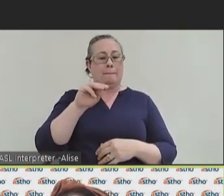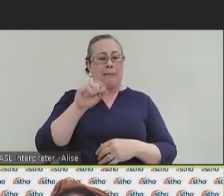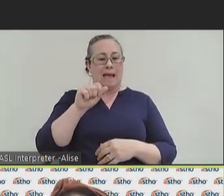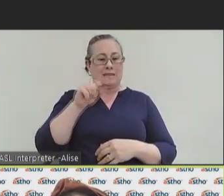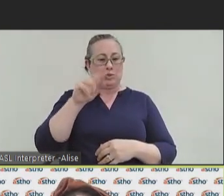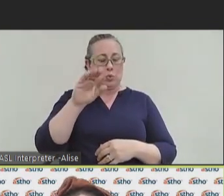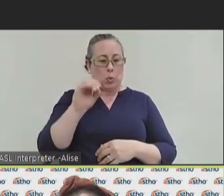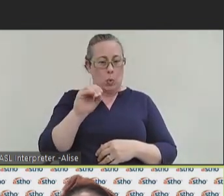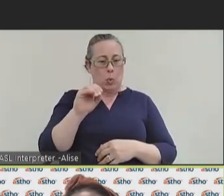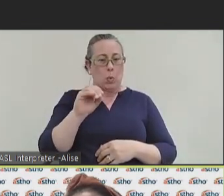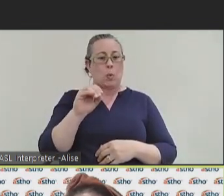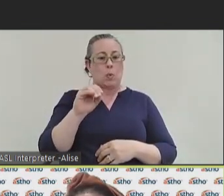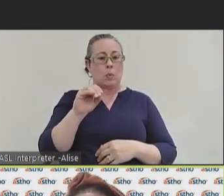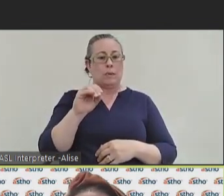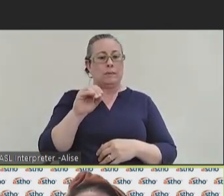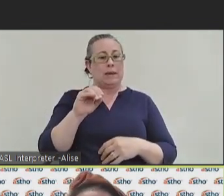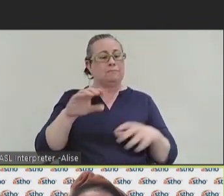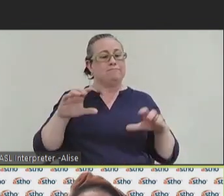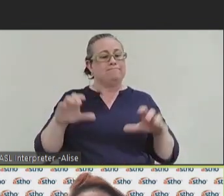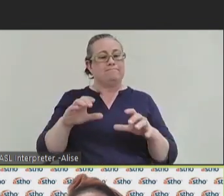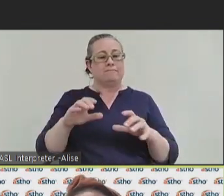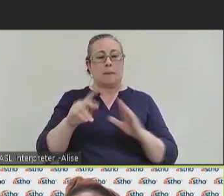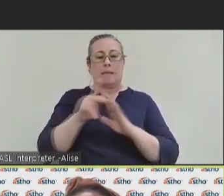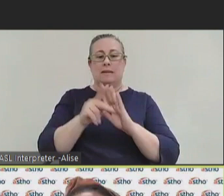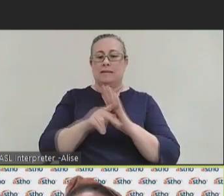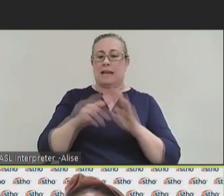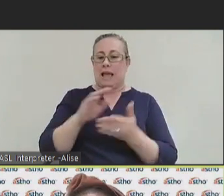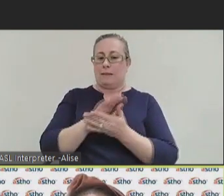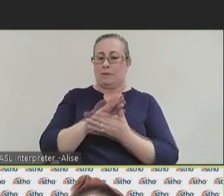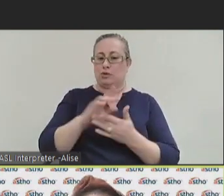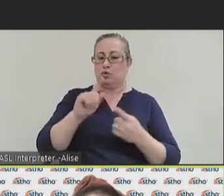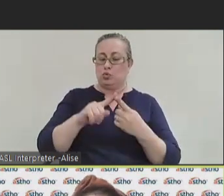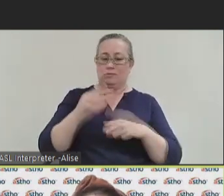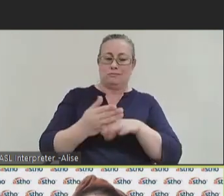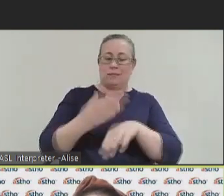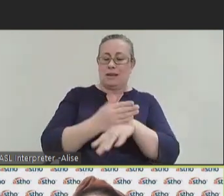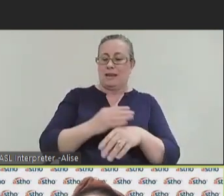for state and territorial health leaders to improve their capacity to identify,